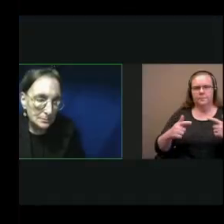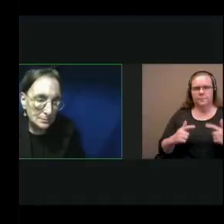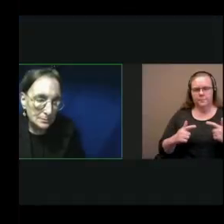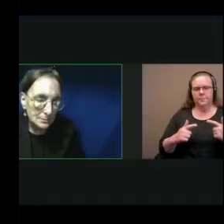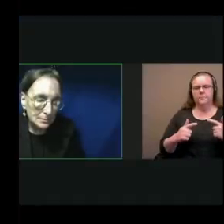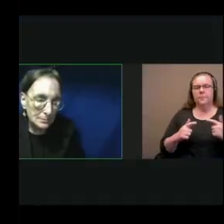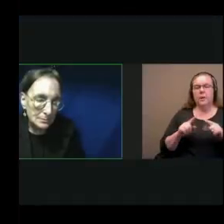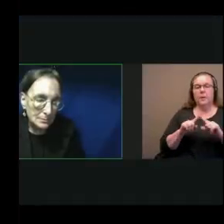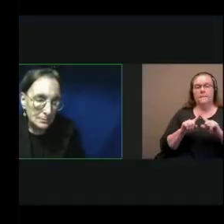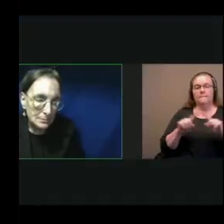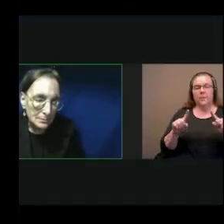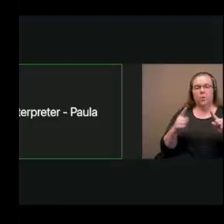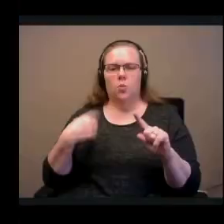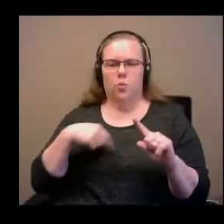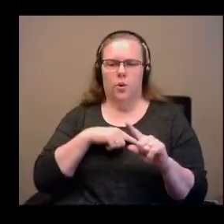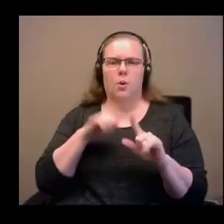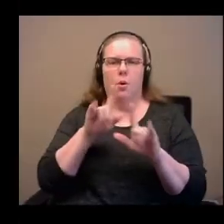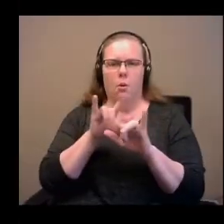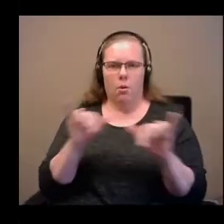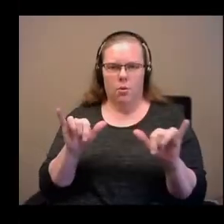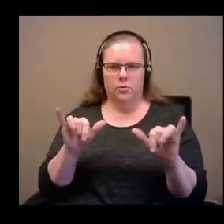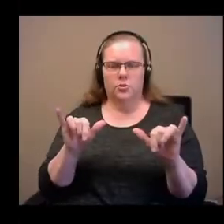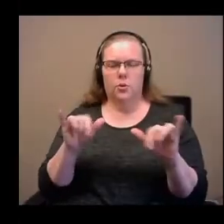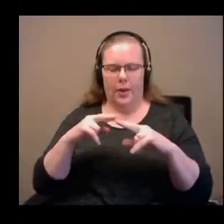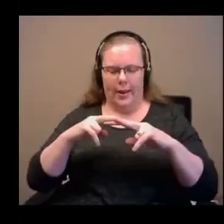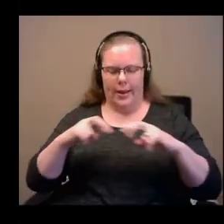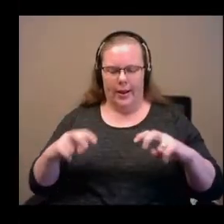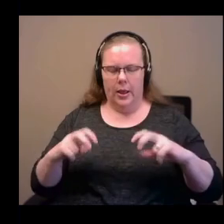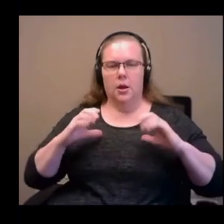customer support pages, and I know that this is a little bit less relevant for some of you, but